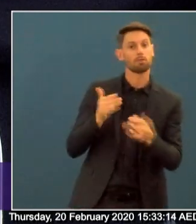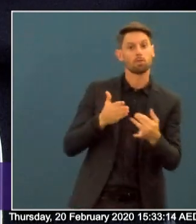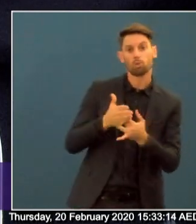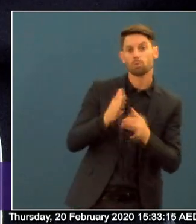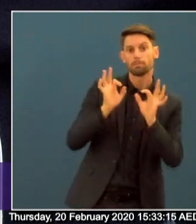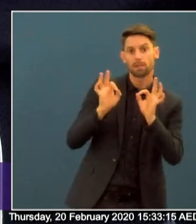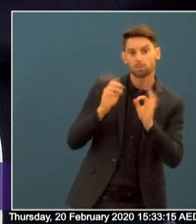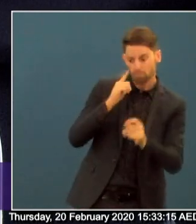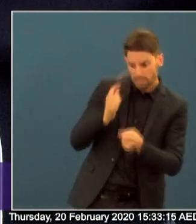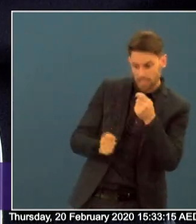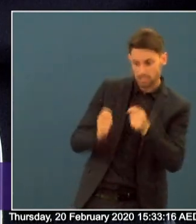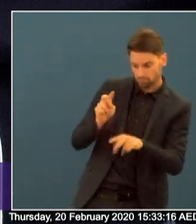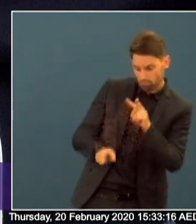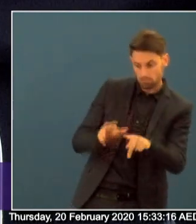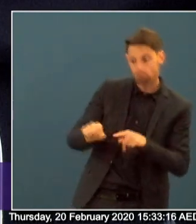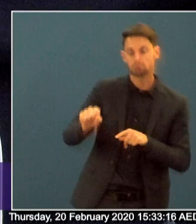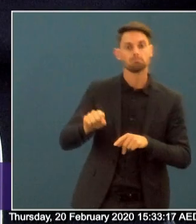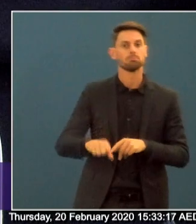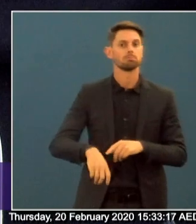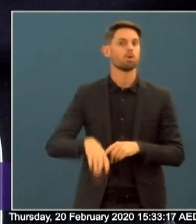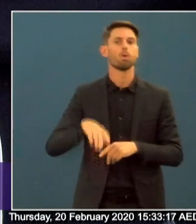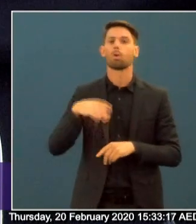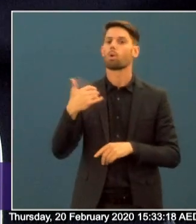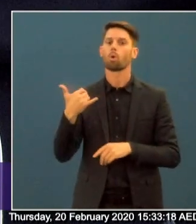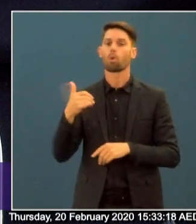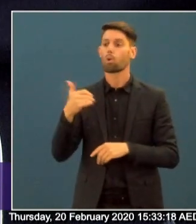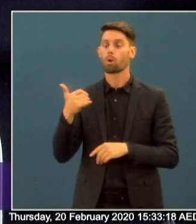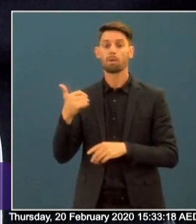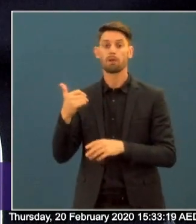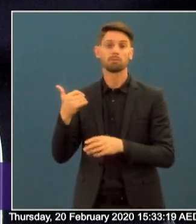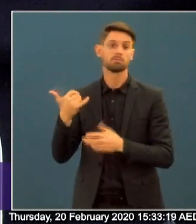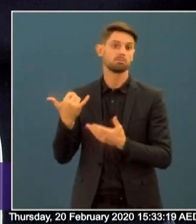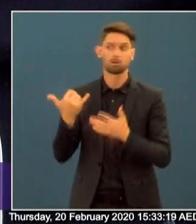through vigilant early childhood nurses,